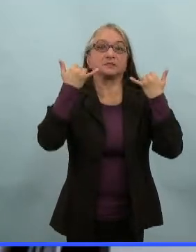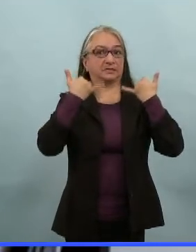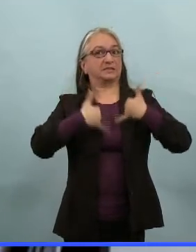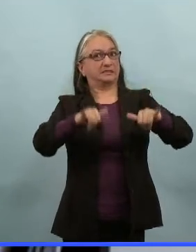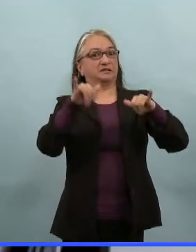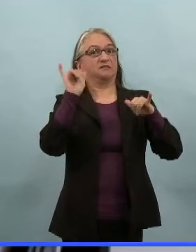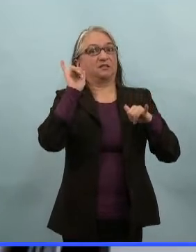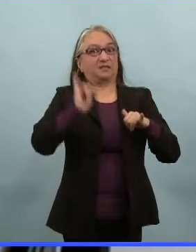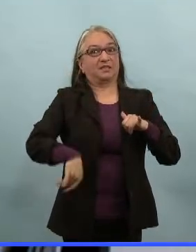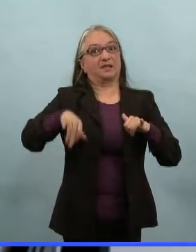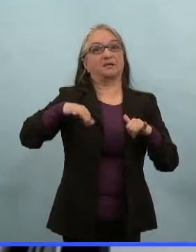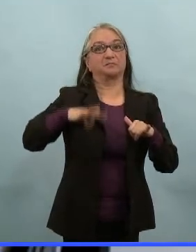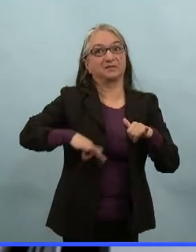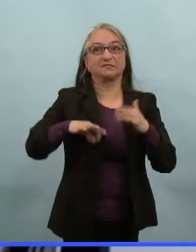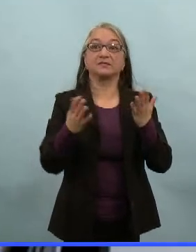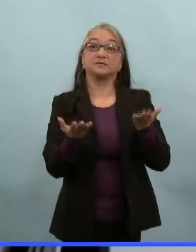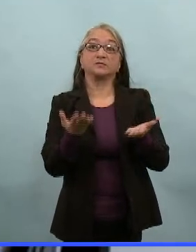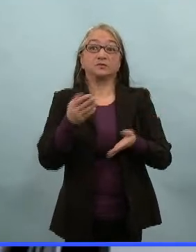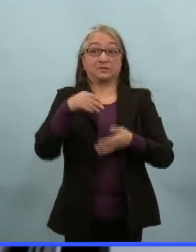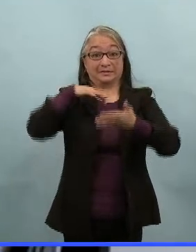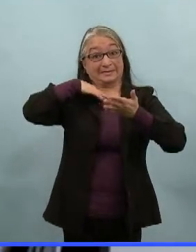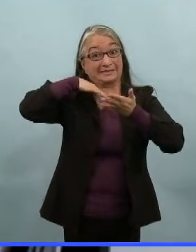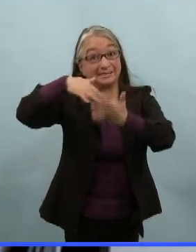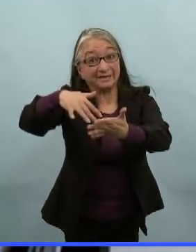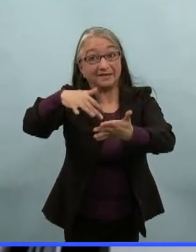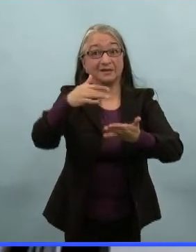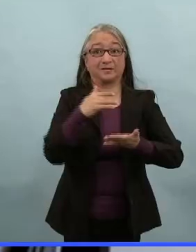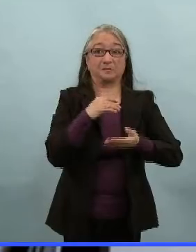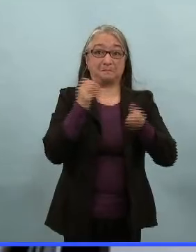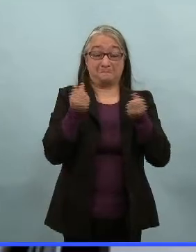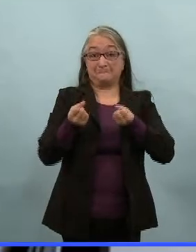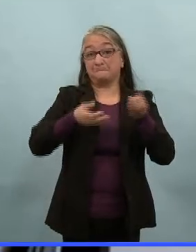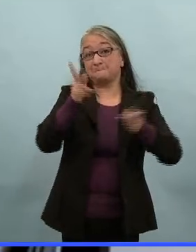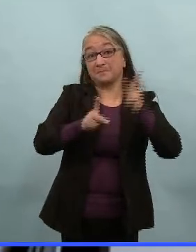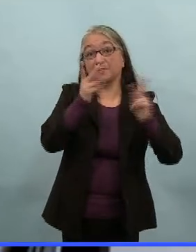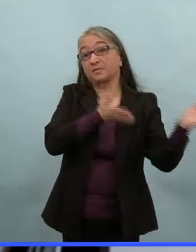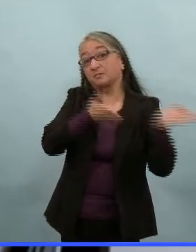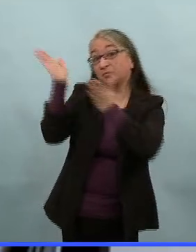of stay and found that those people who did end up in hospital stayed for shorter time